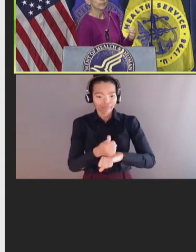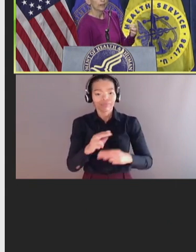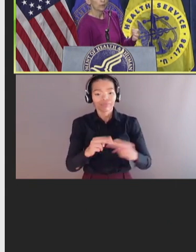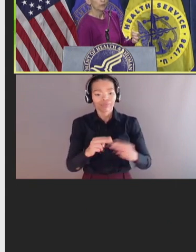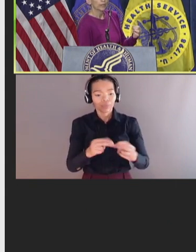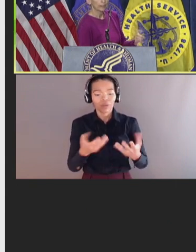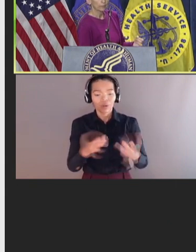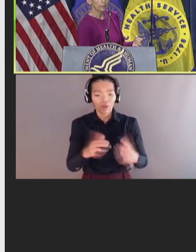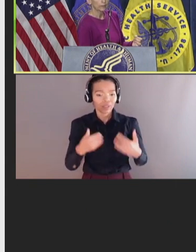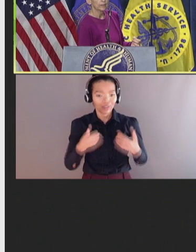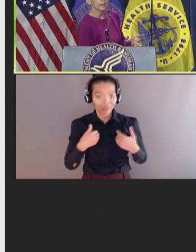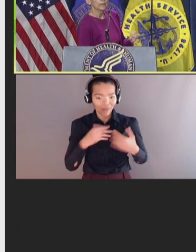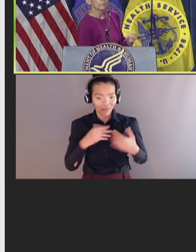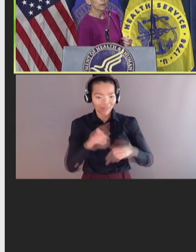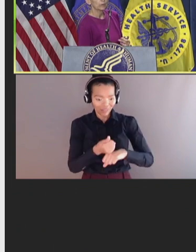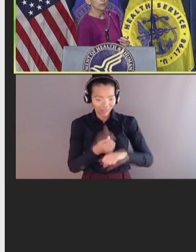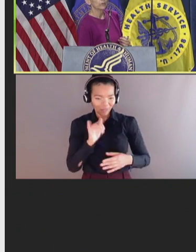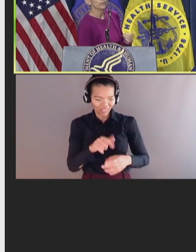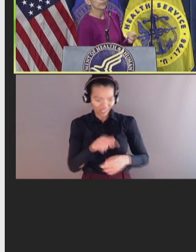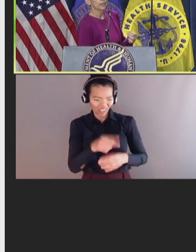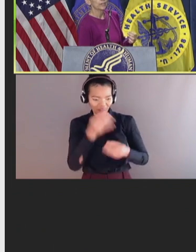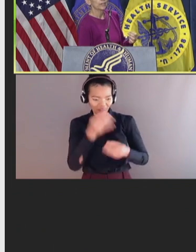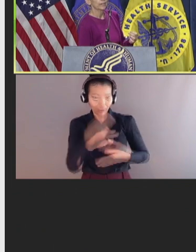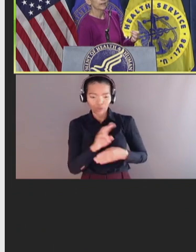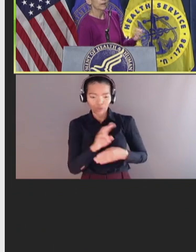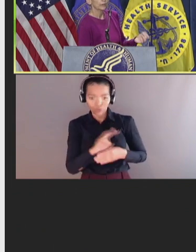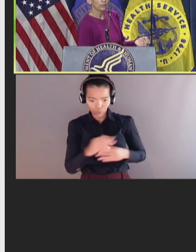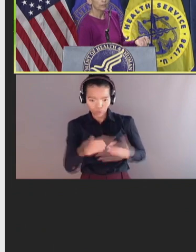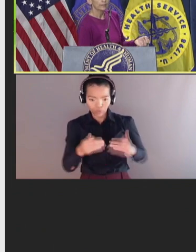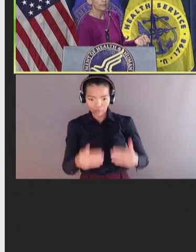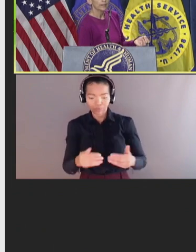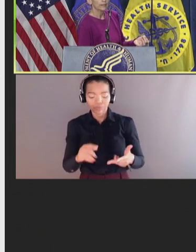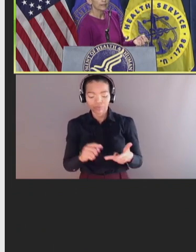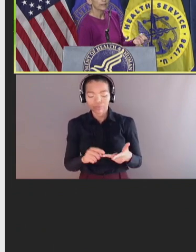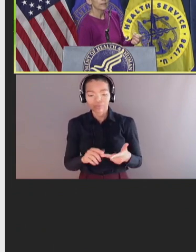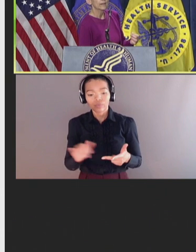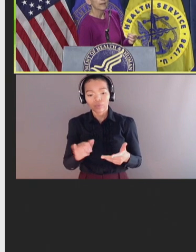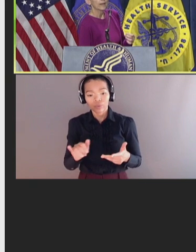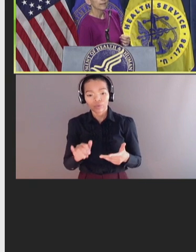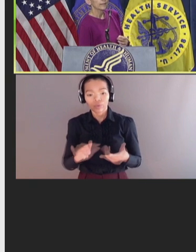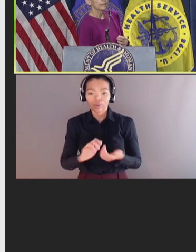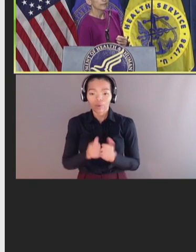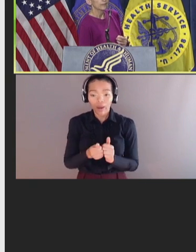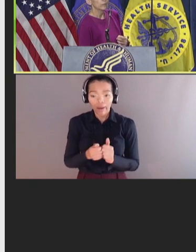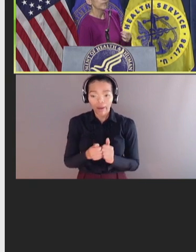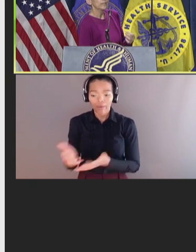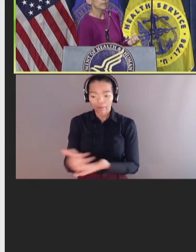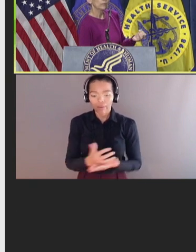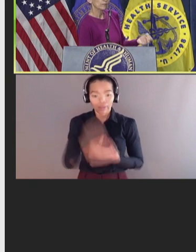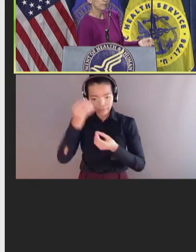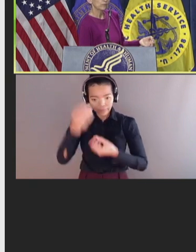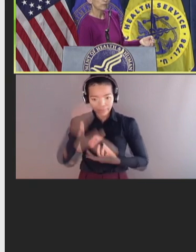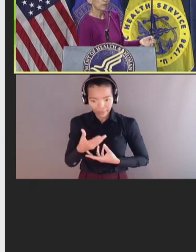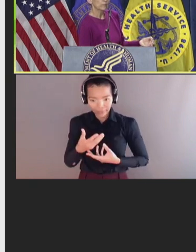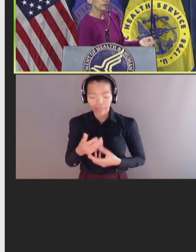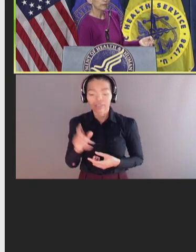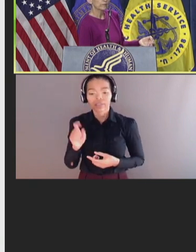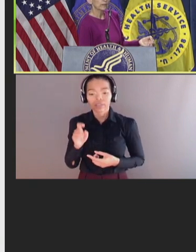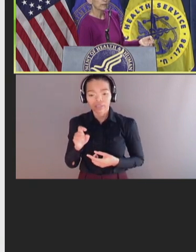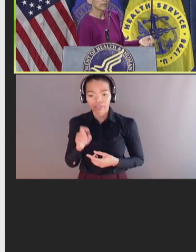our help in both understanding how to collect the data, and we need to listen to them when they say,